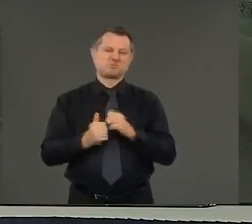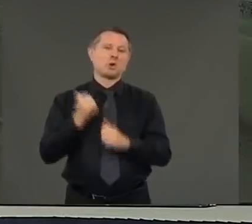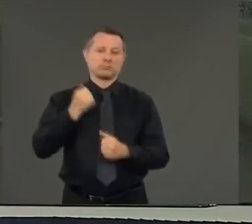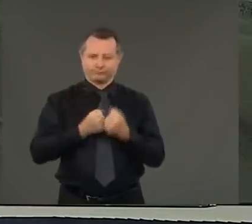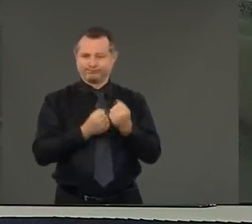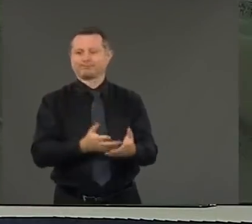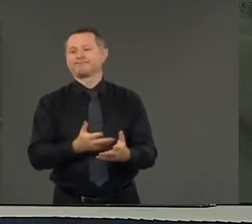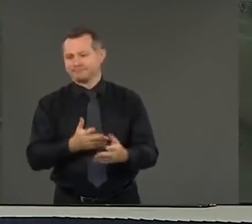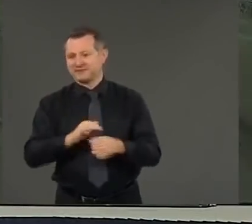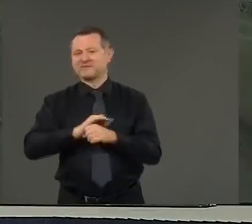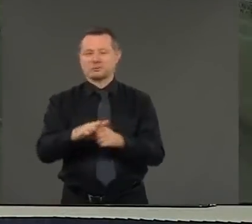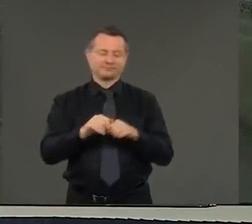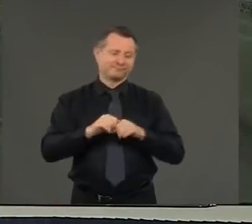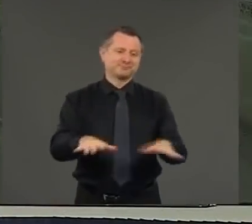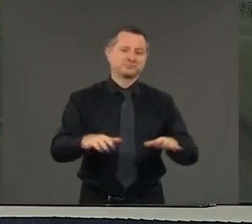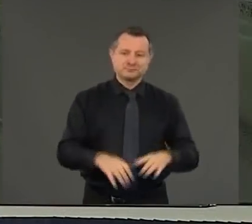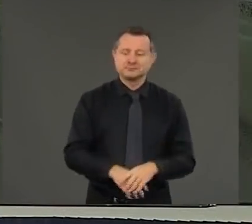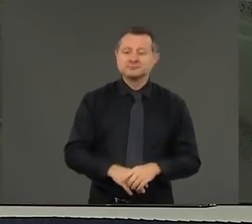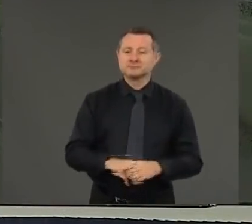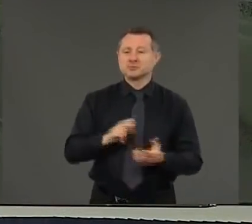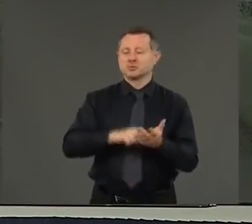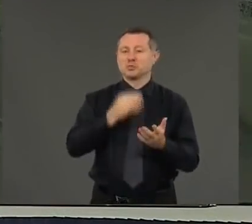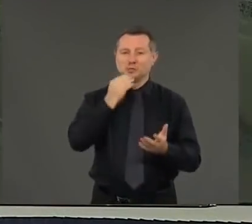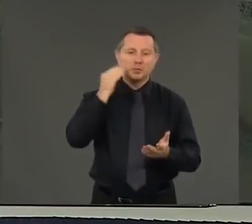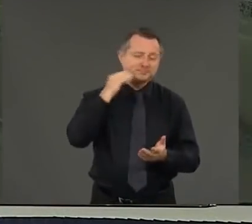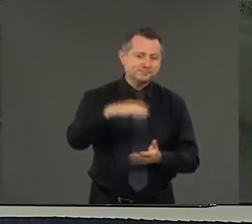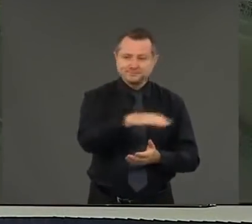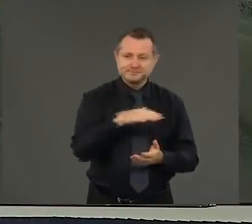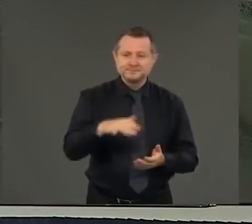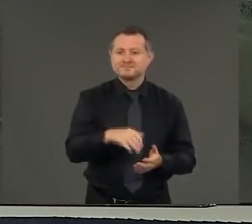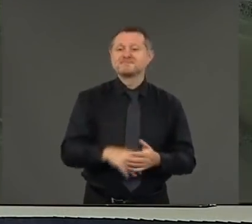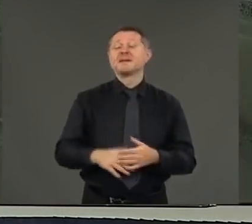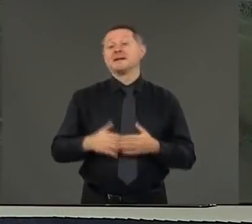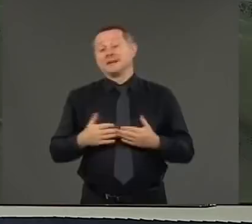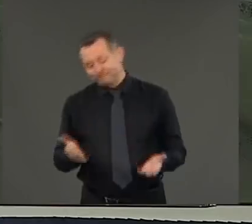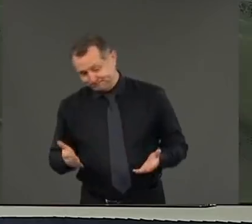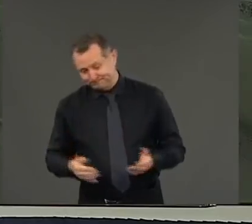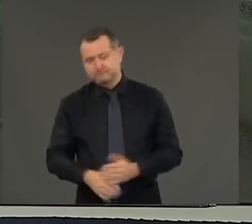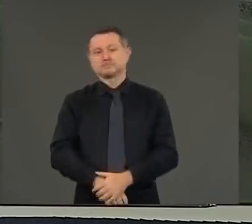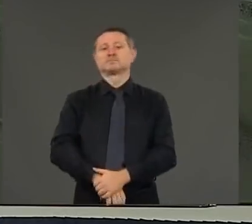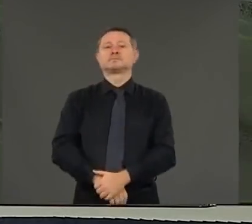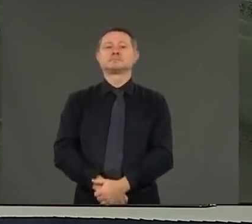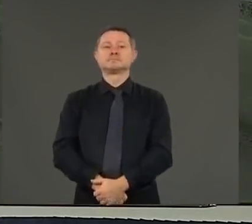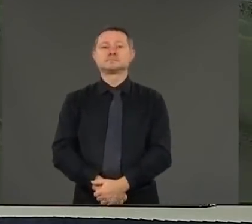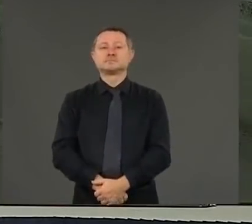BETWEEN THE FAMILY COMING IN AND THE STAFF, THEY WERE THE